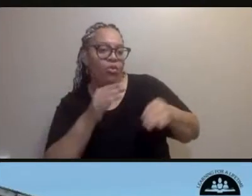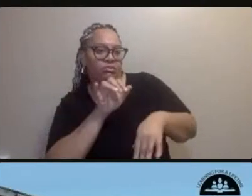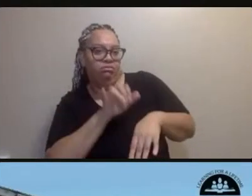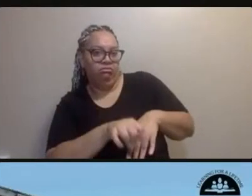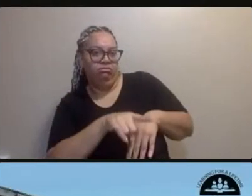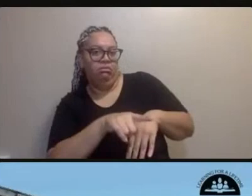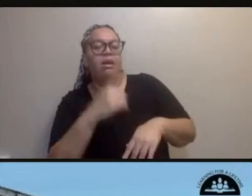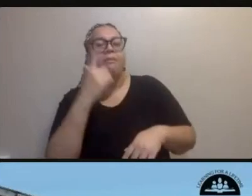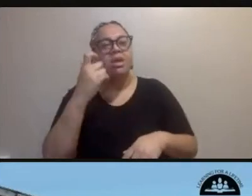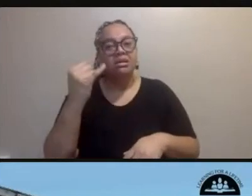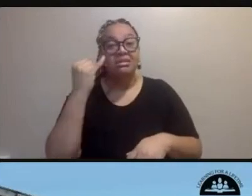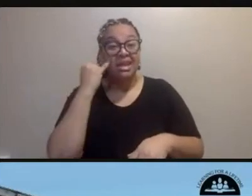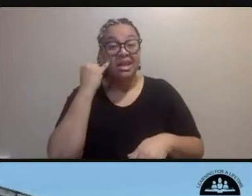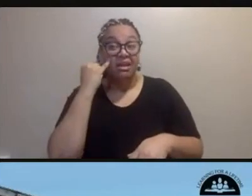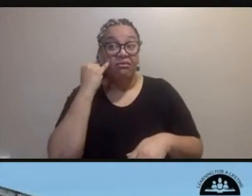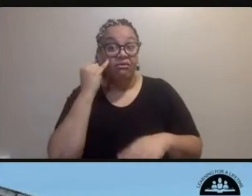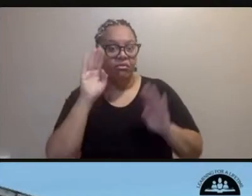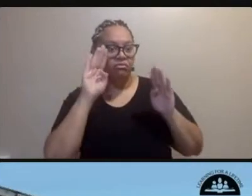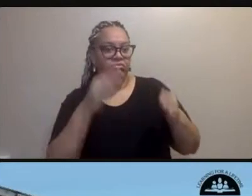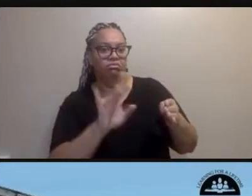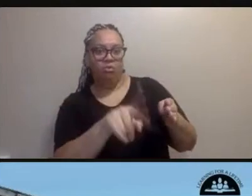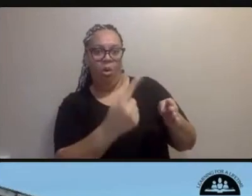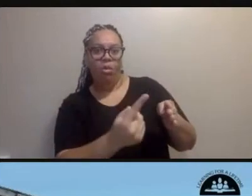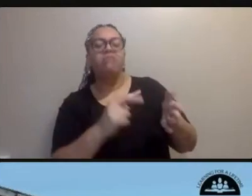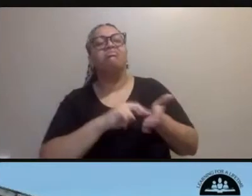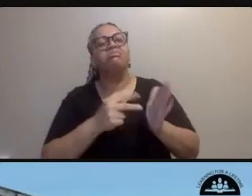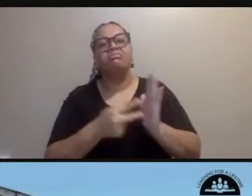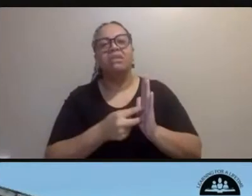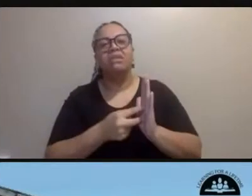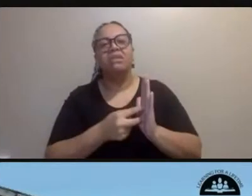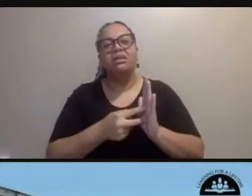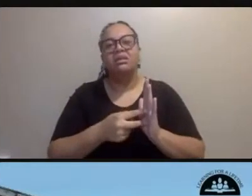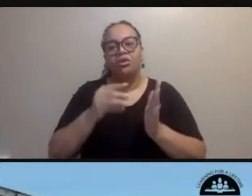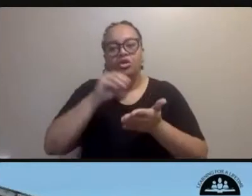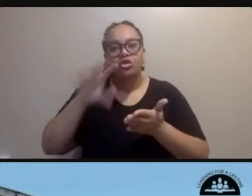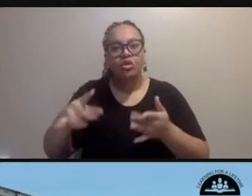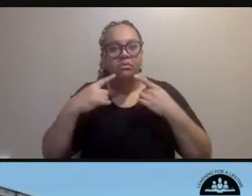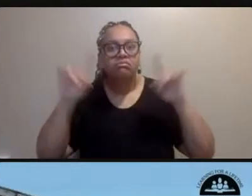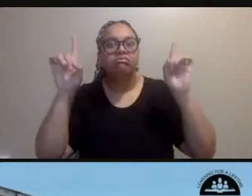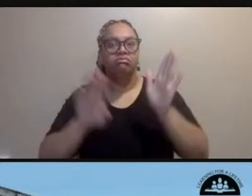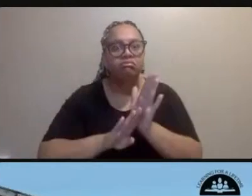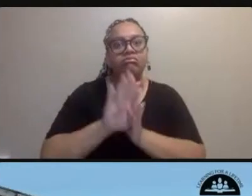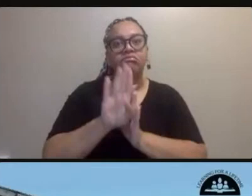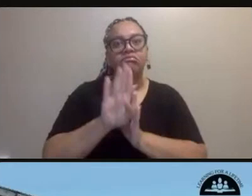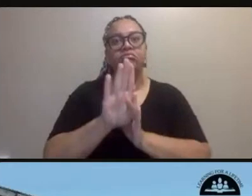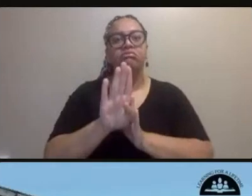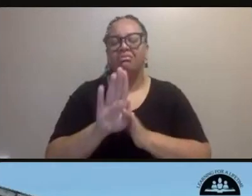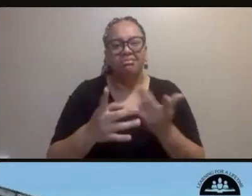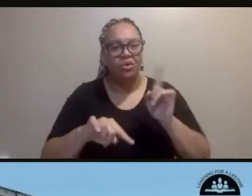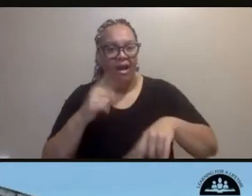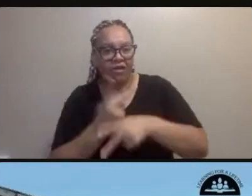BUT YOU CAN'T JUST GO TO THAT BECAUSE THAT THEN YOU'RE GOING